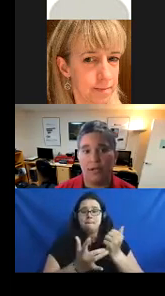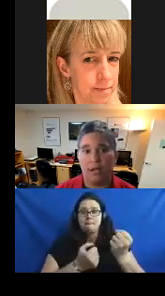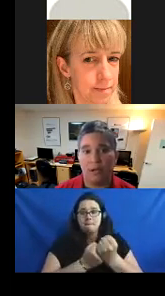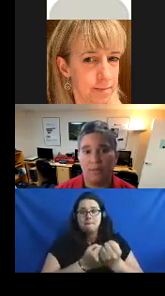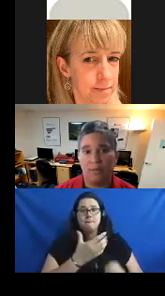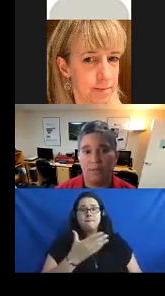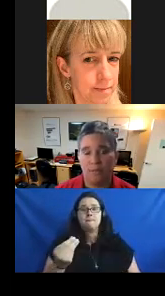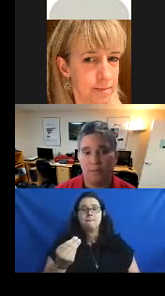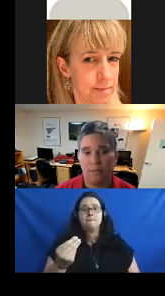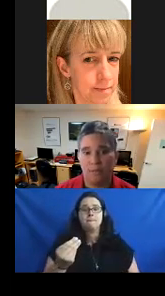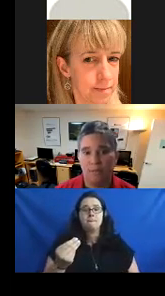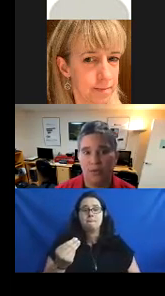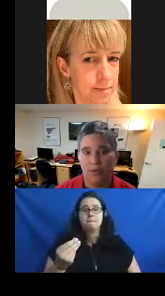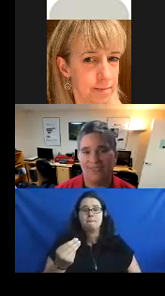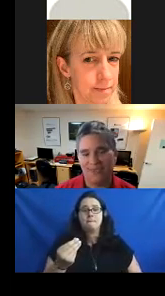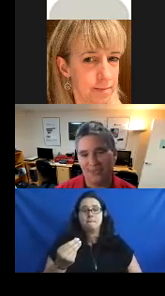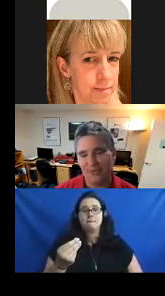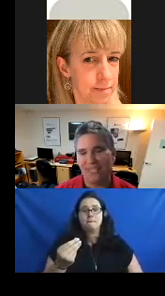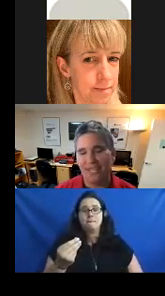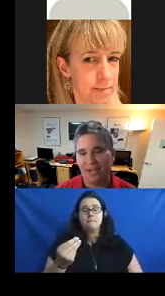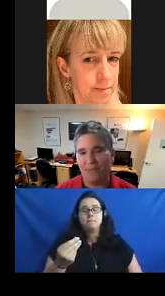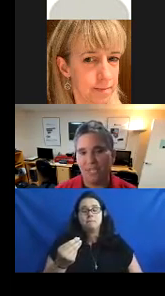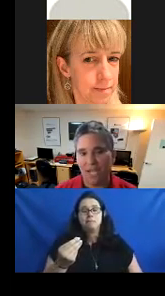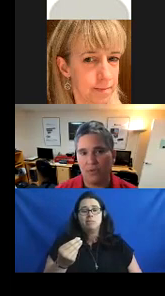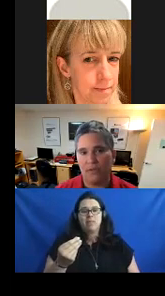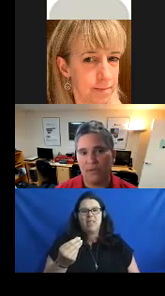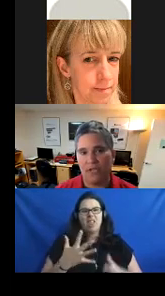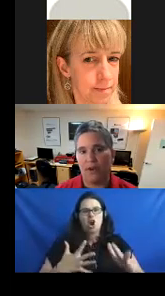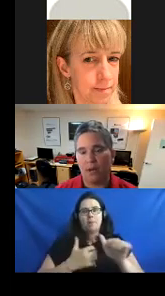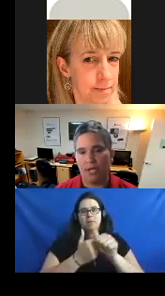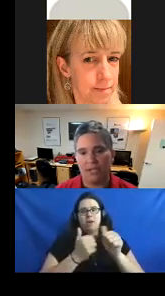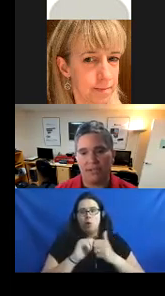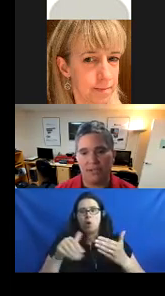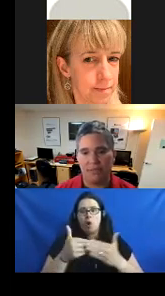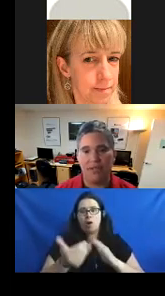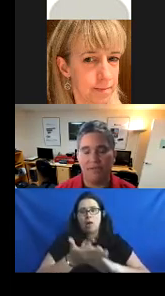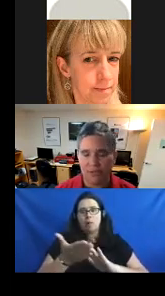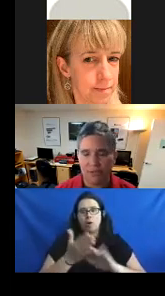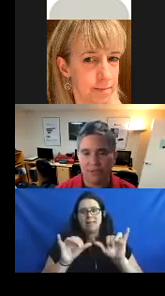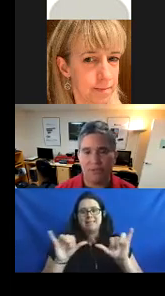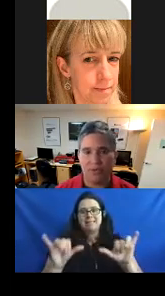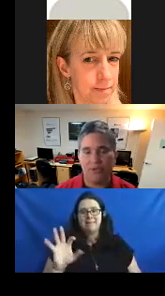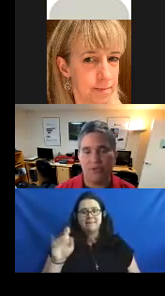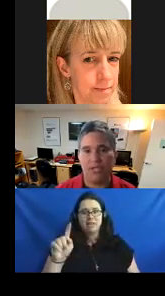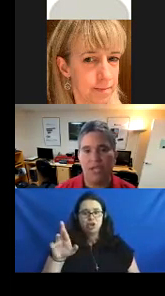THEY ARE REALLY STAYING UP TO DATE WITH ALL OF THE OPERATING SYSTEM FEATURES.